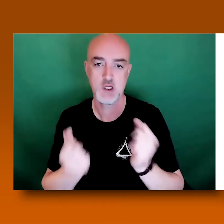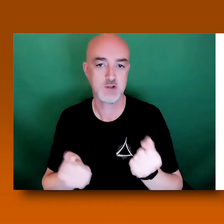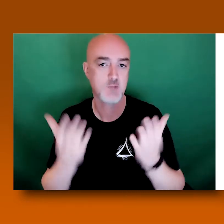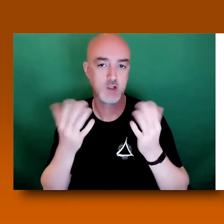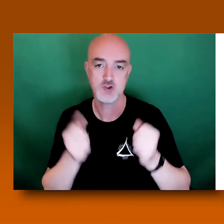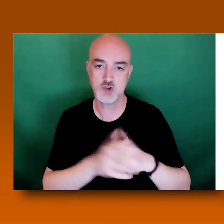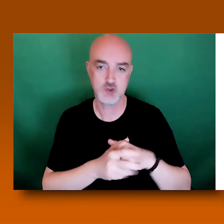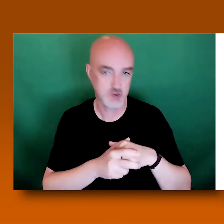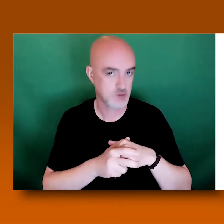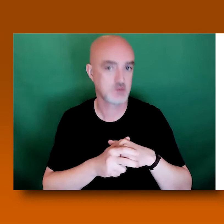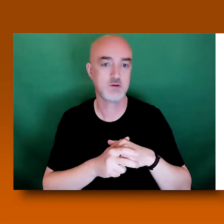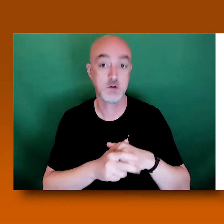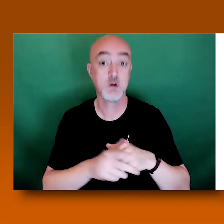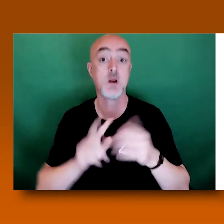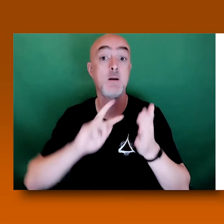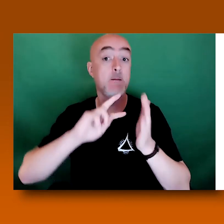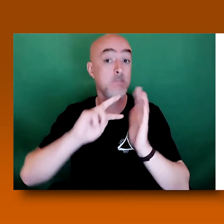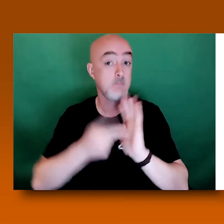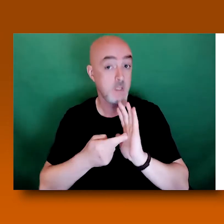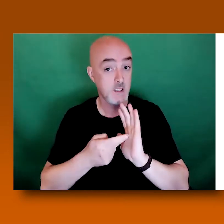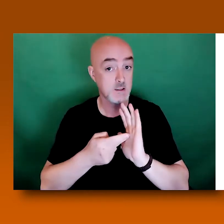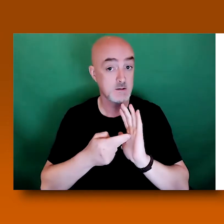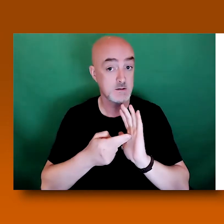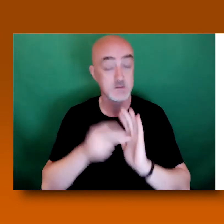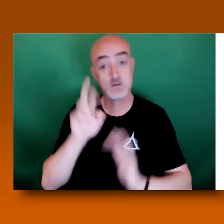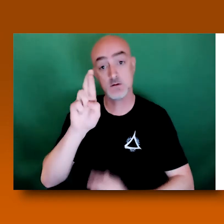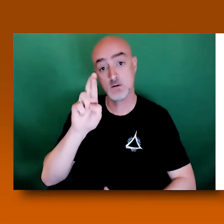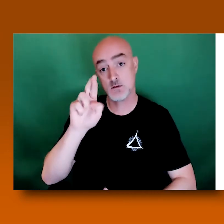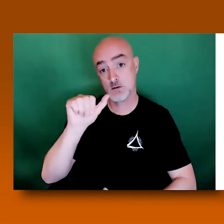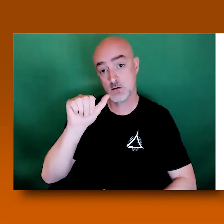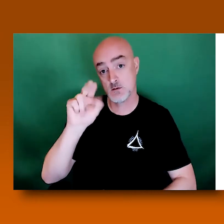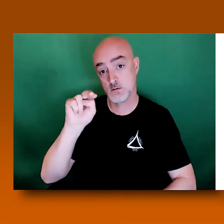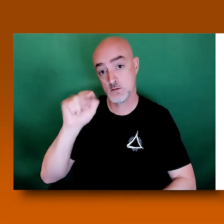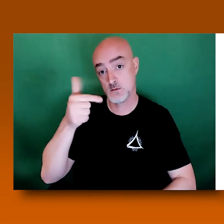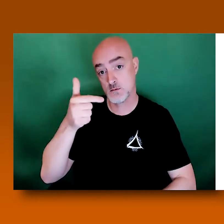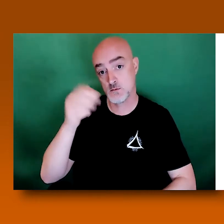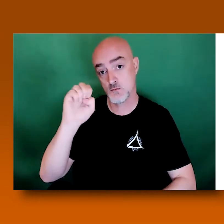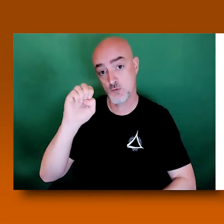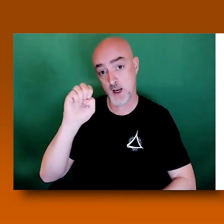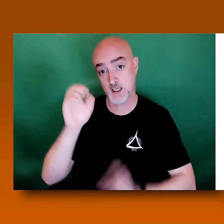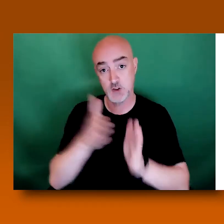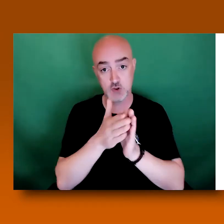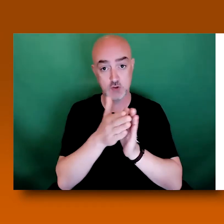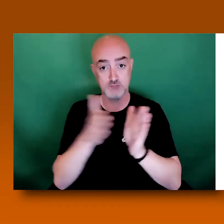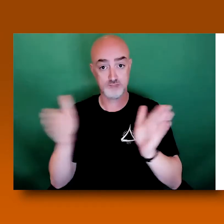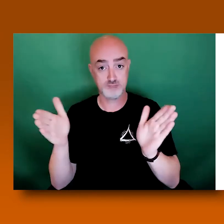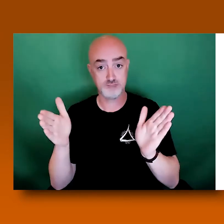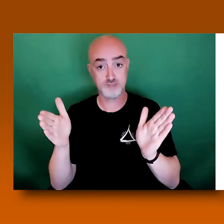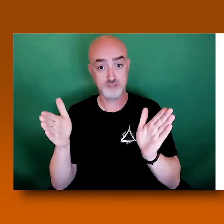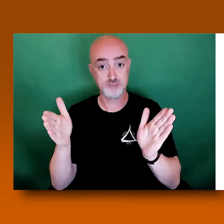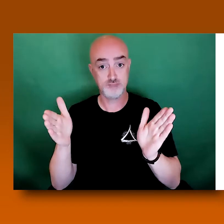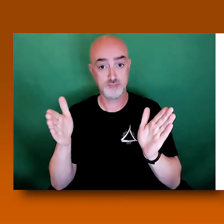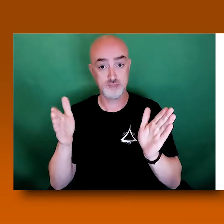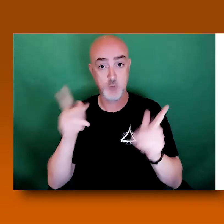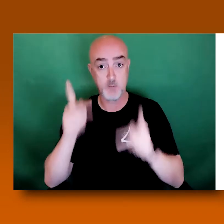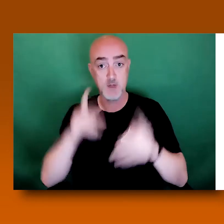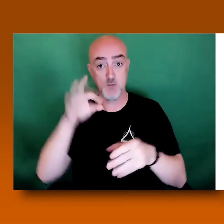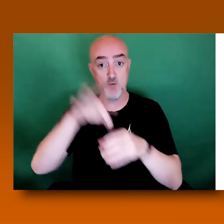might change, but typically, it doesn't change much. So, when we think about that range that's provided